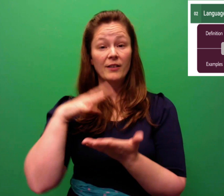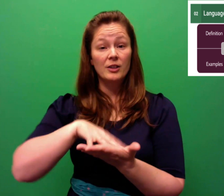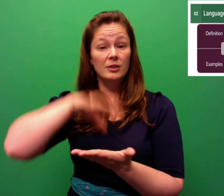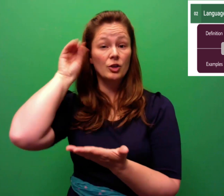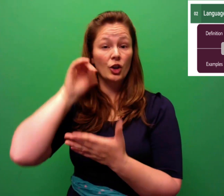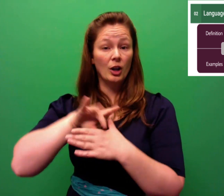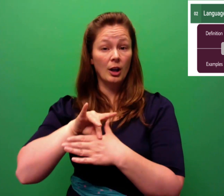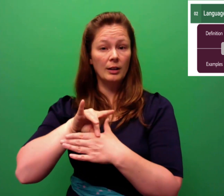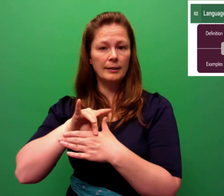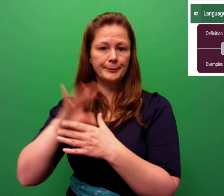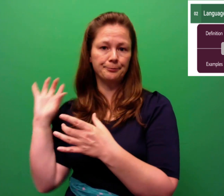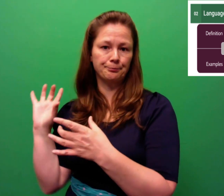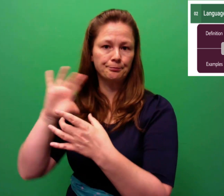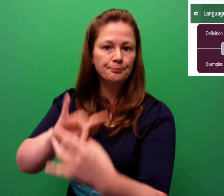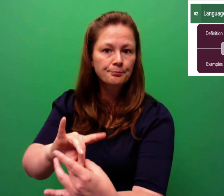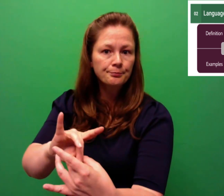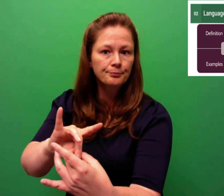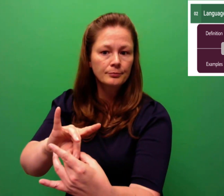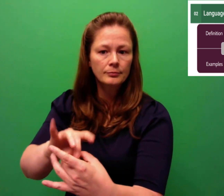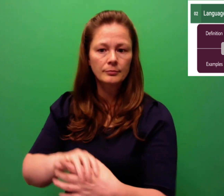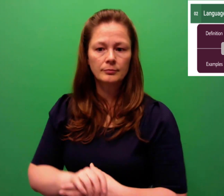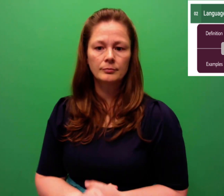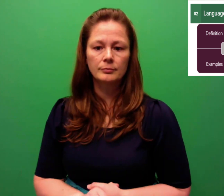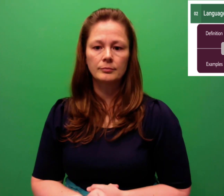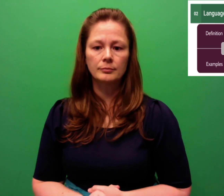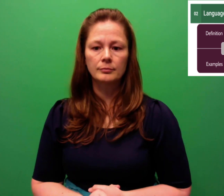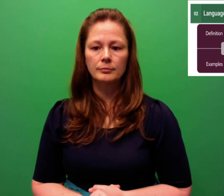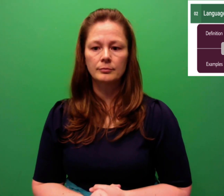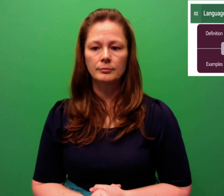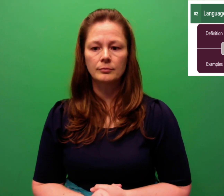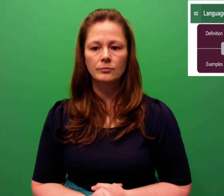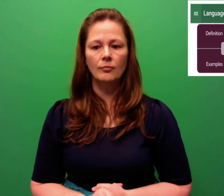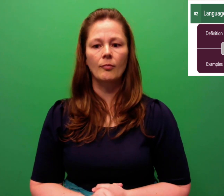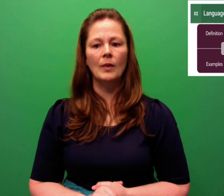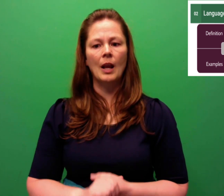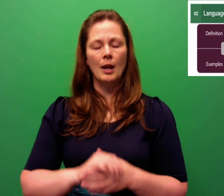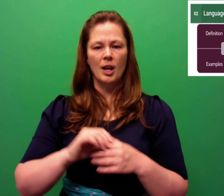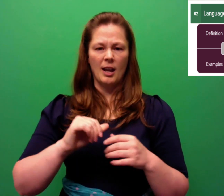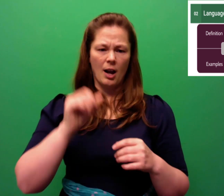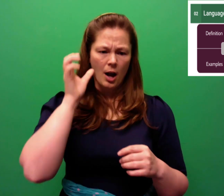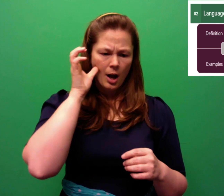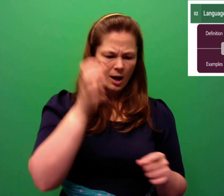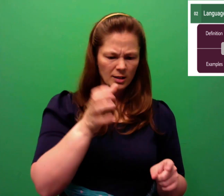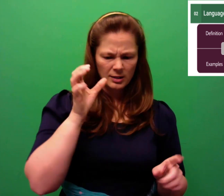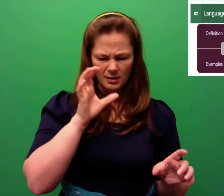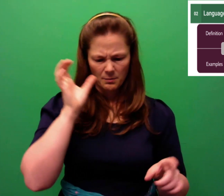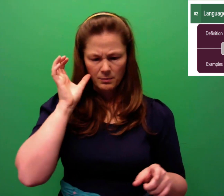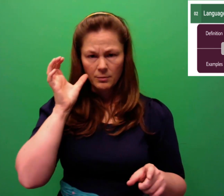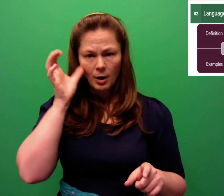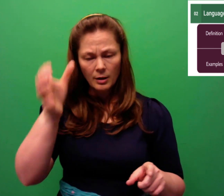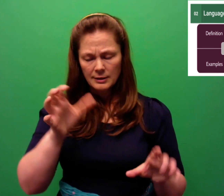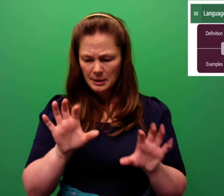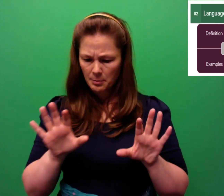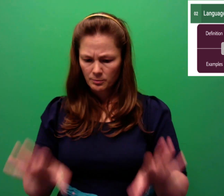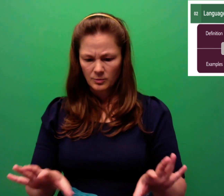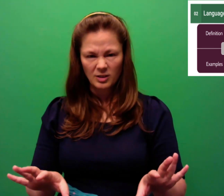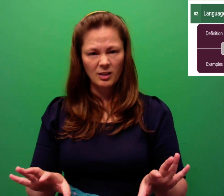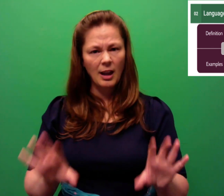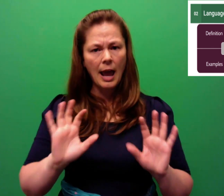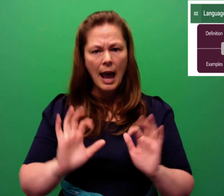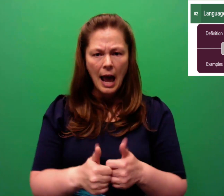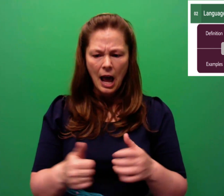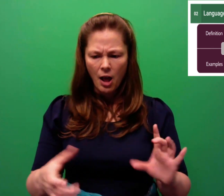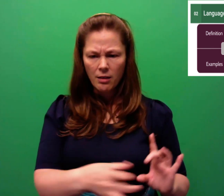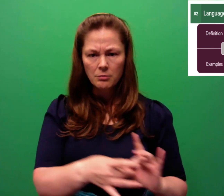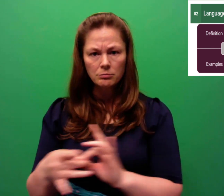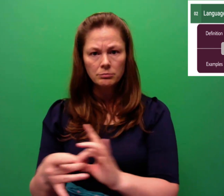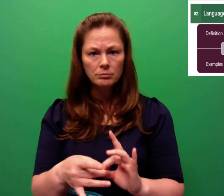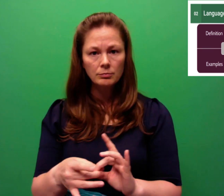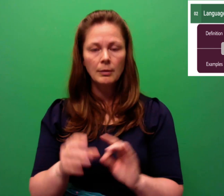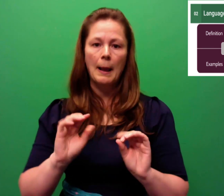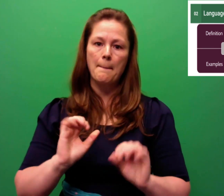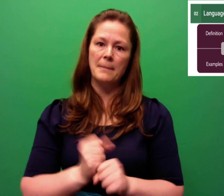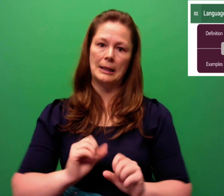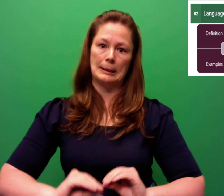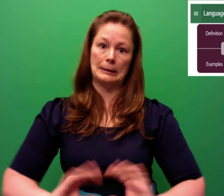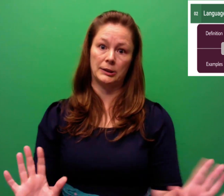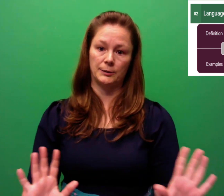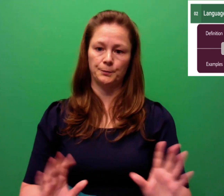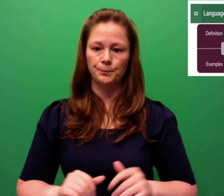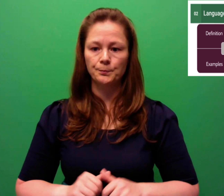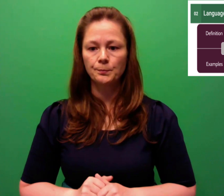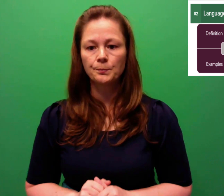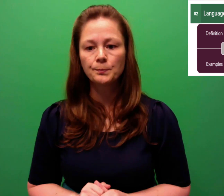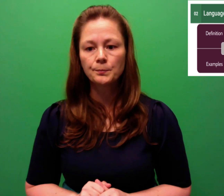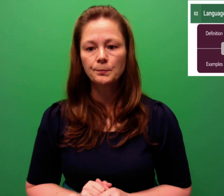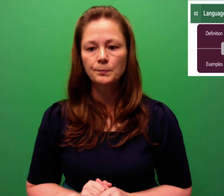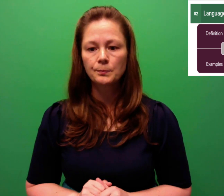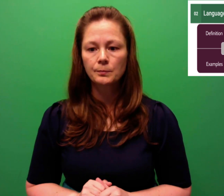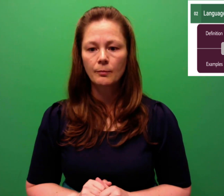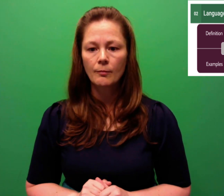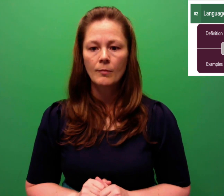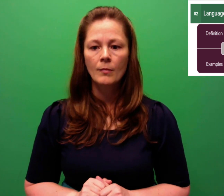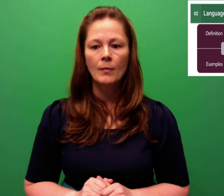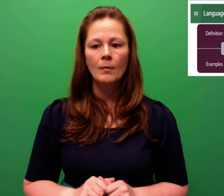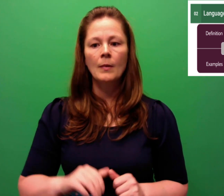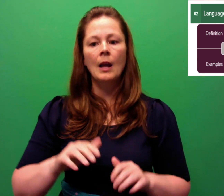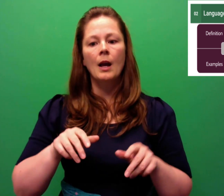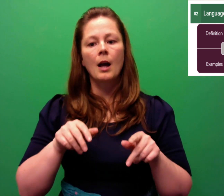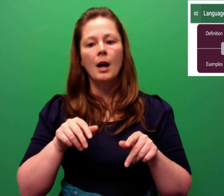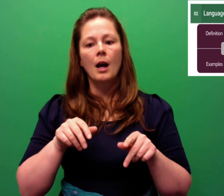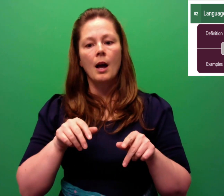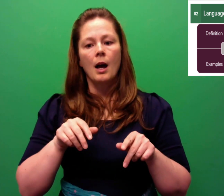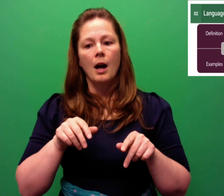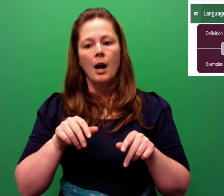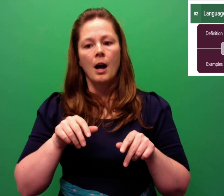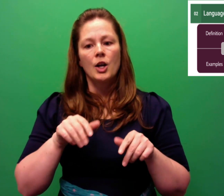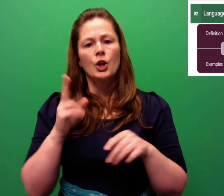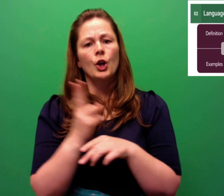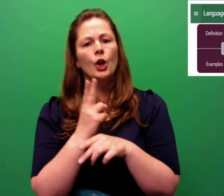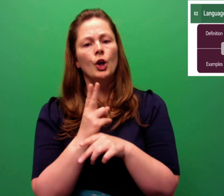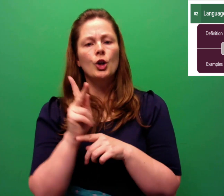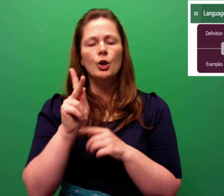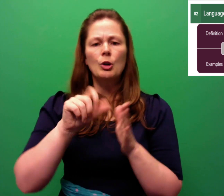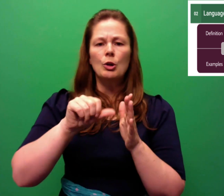learned content explicitly noting relationships between concepts using key